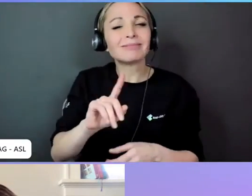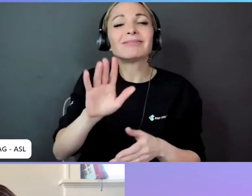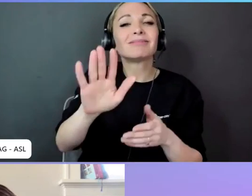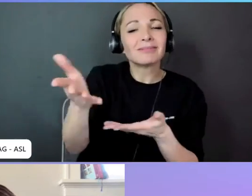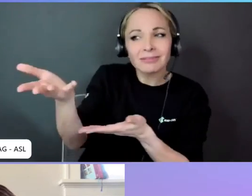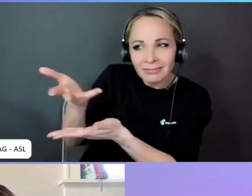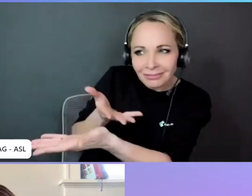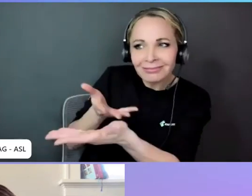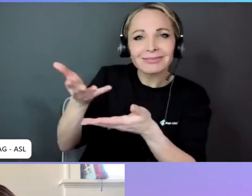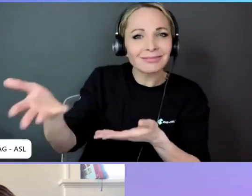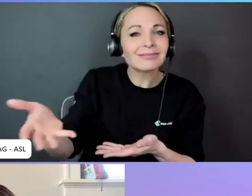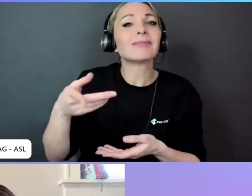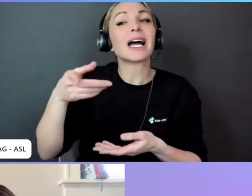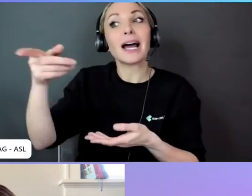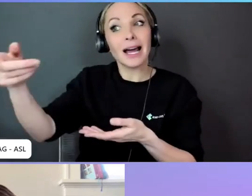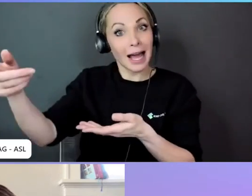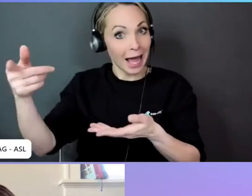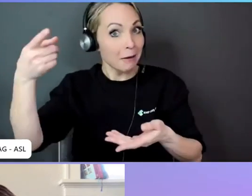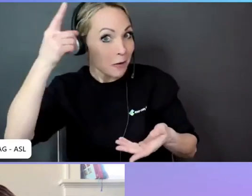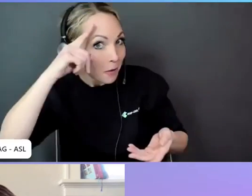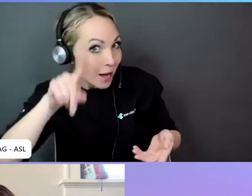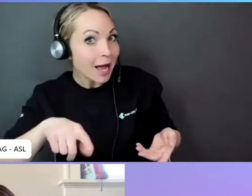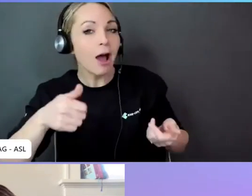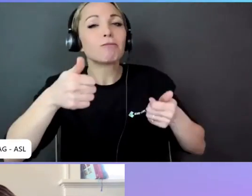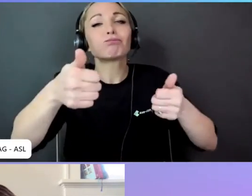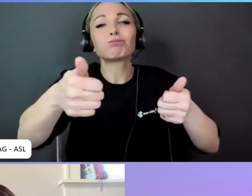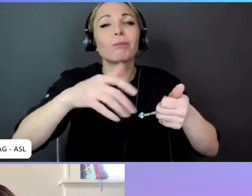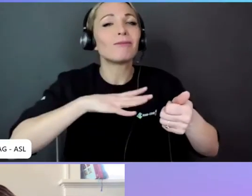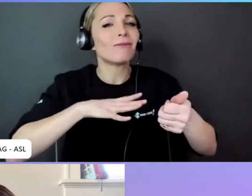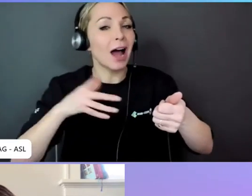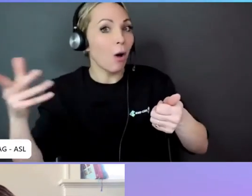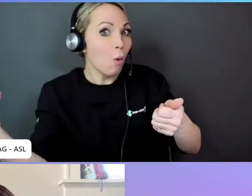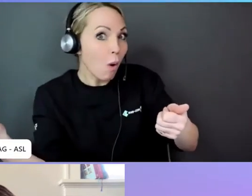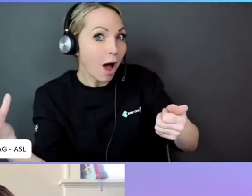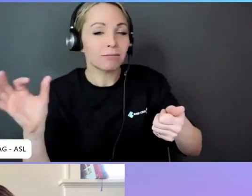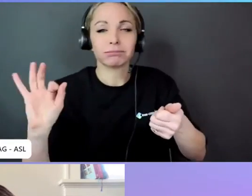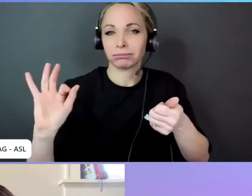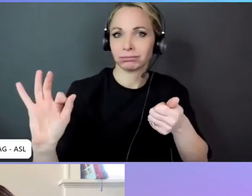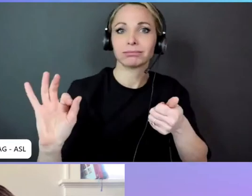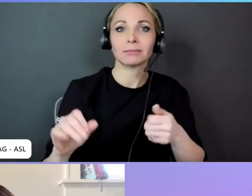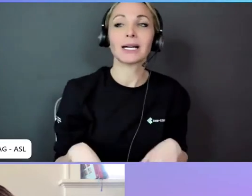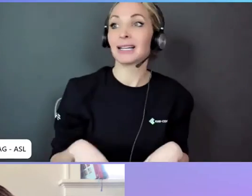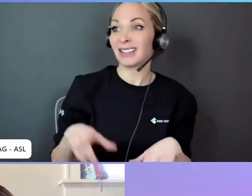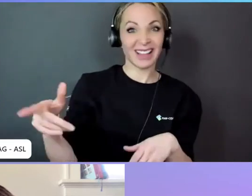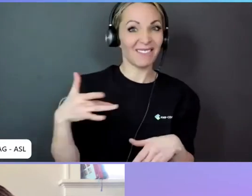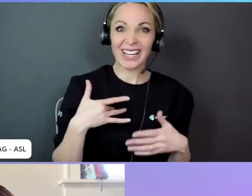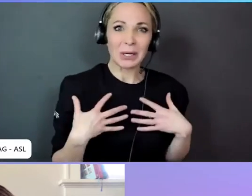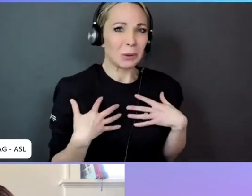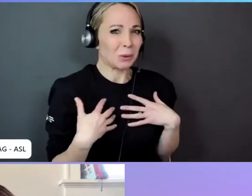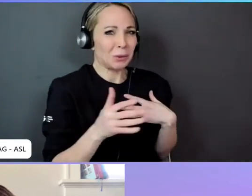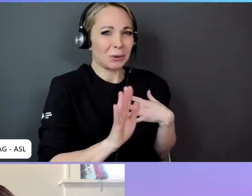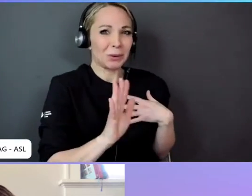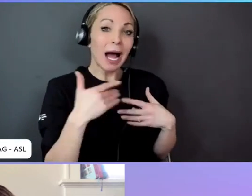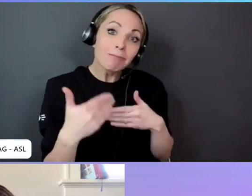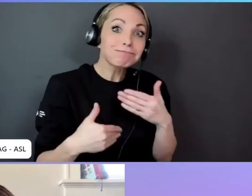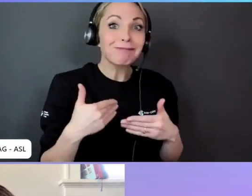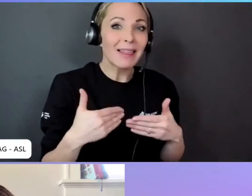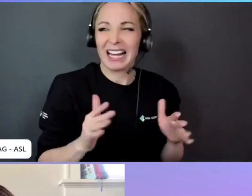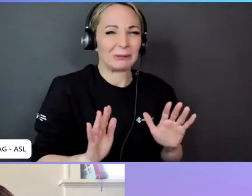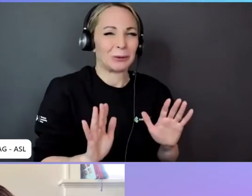Don't put a monitoring service on their device or something like that if they do not know. Allow people to have an exit strategy from this sessions